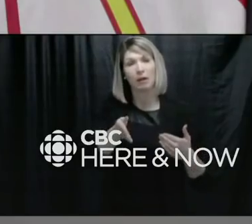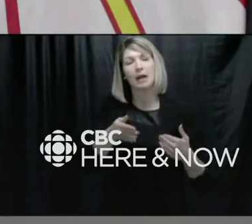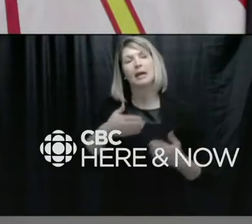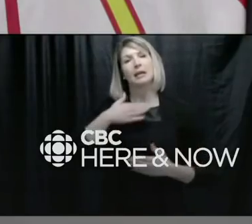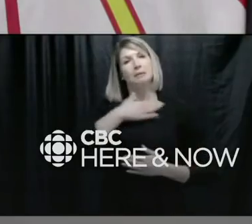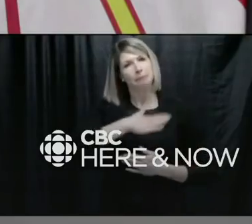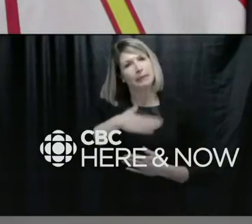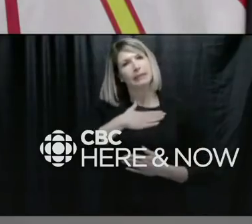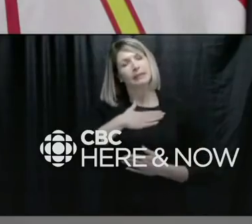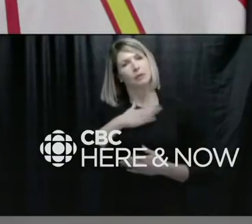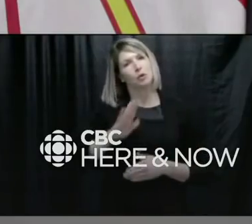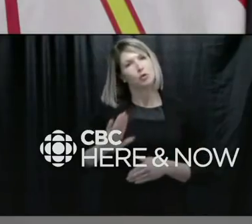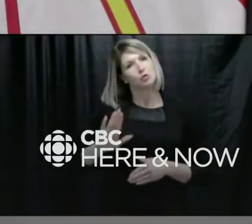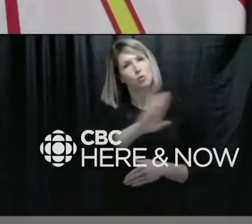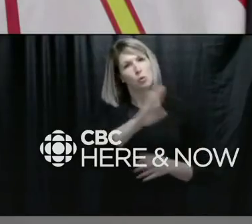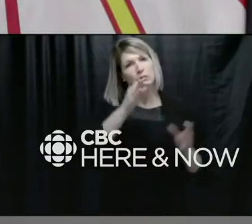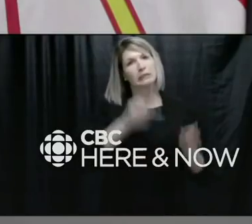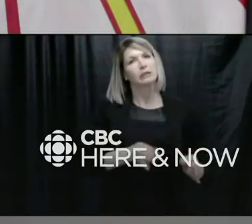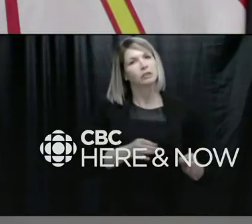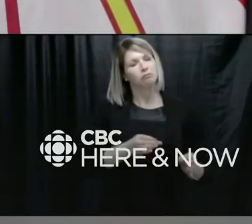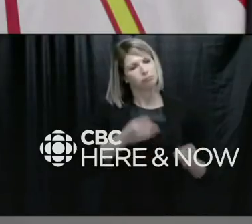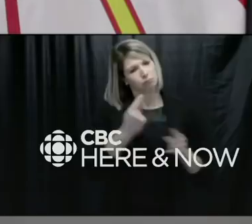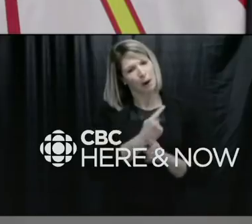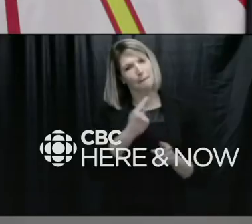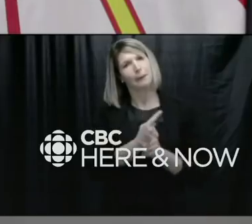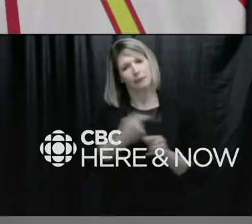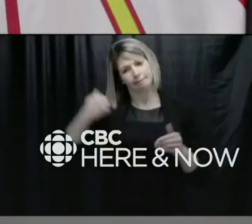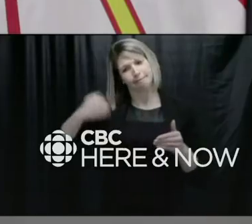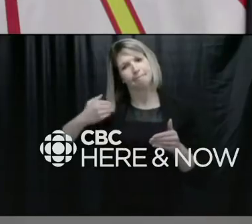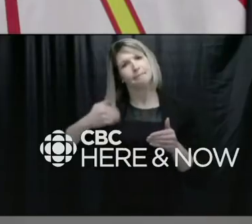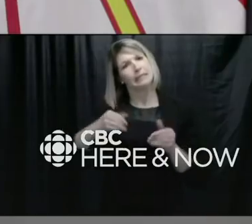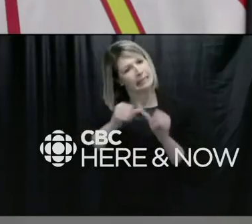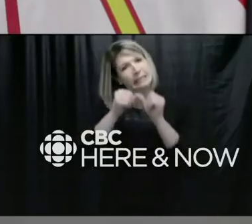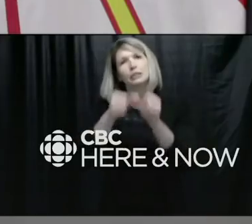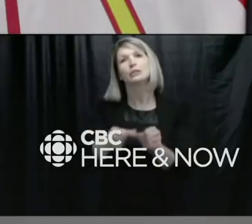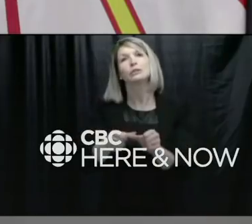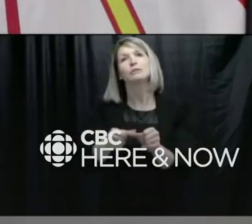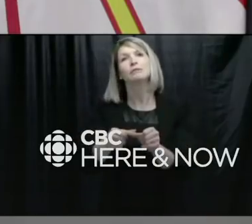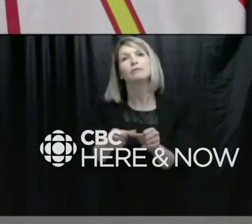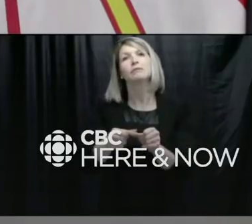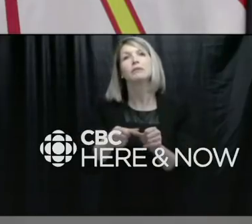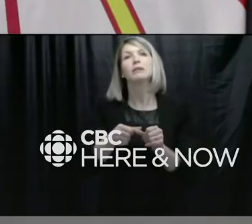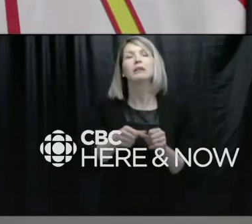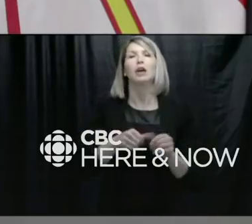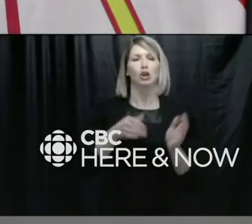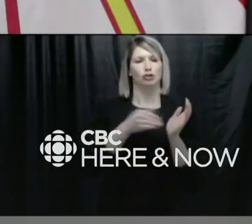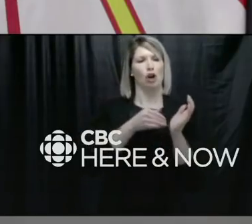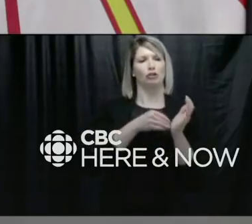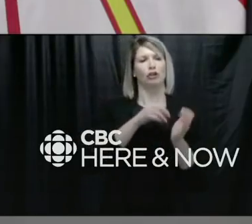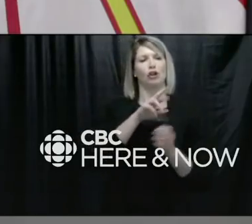I EMPLOY YOU TO MAKE THE RIGHT DECISION.